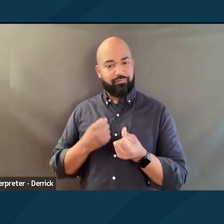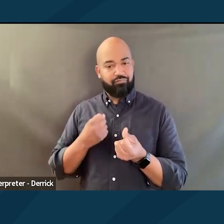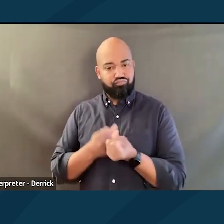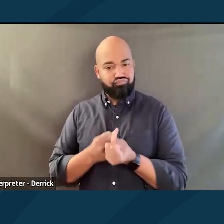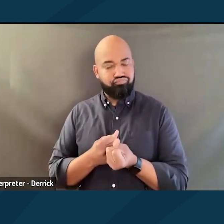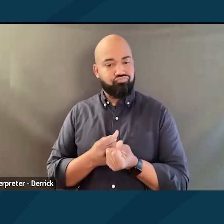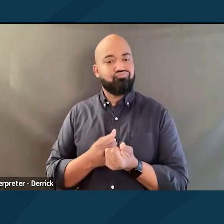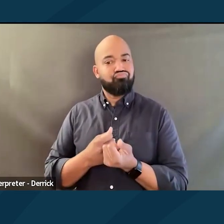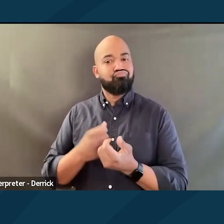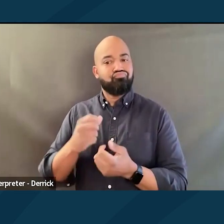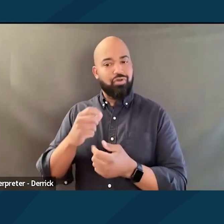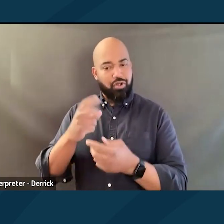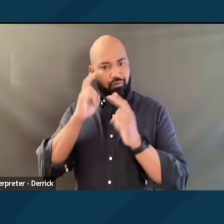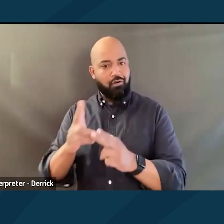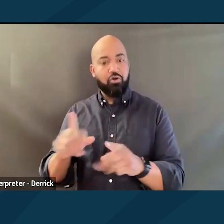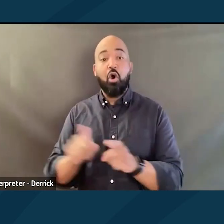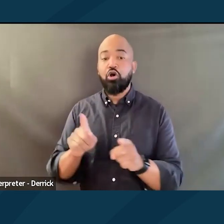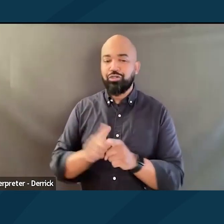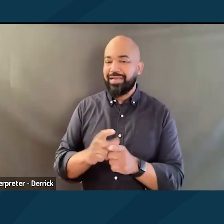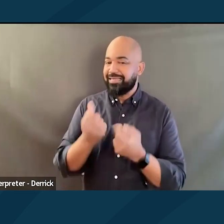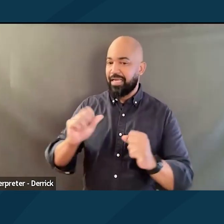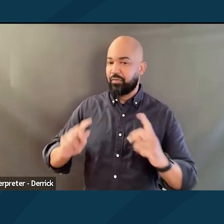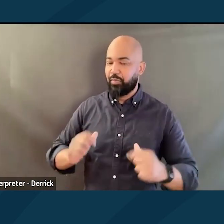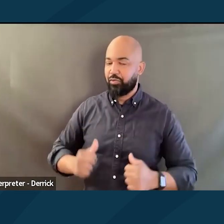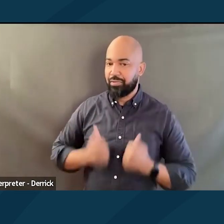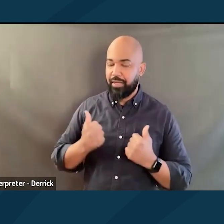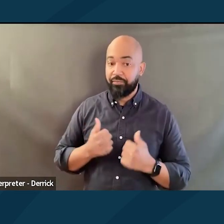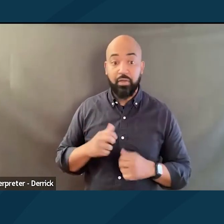We know that people with disabilities who live and receive services in the